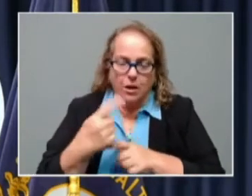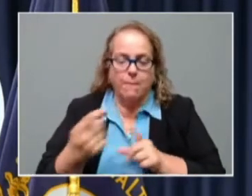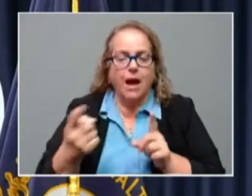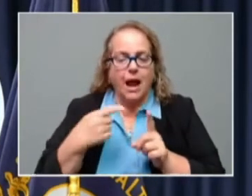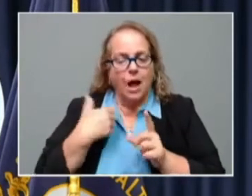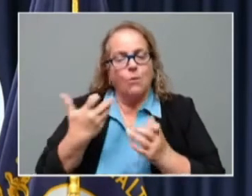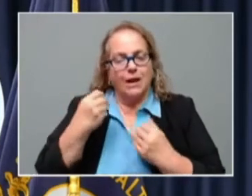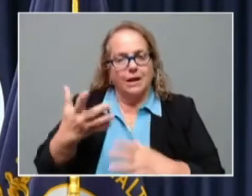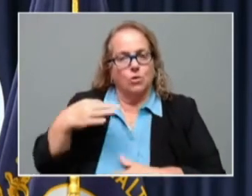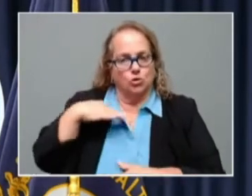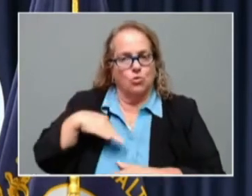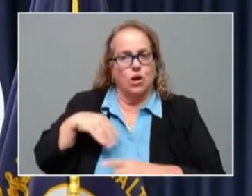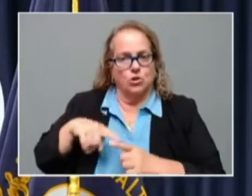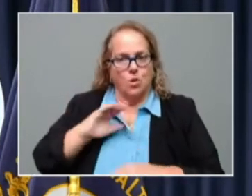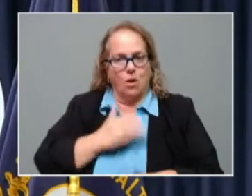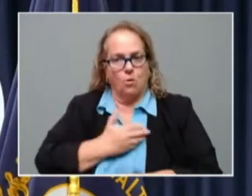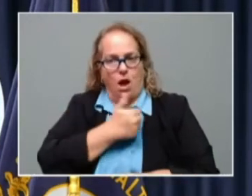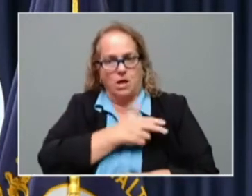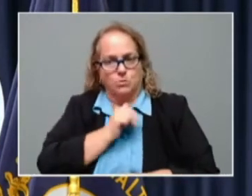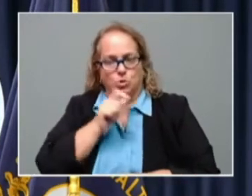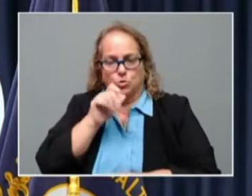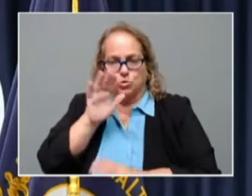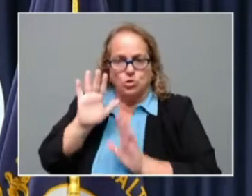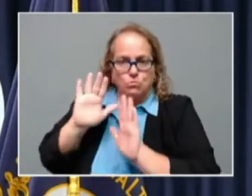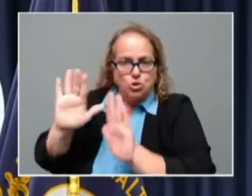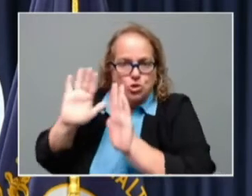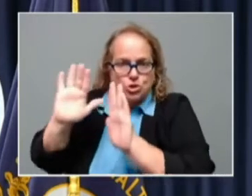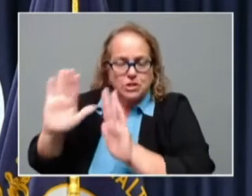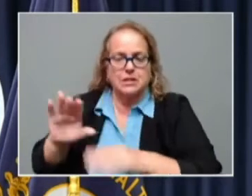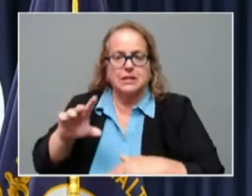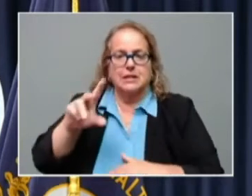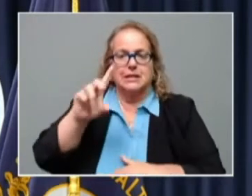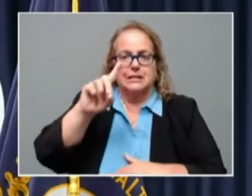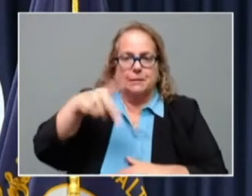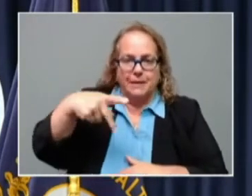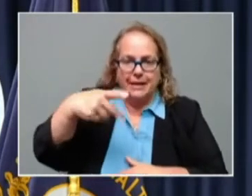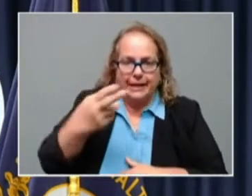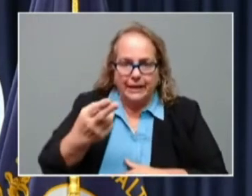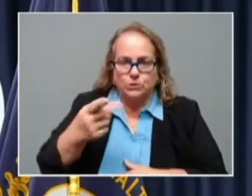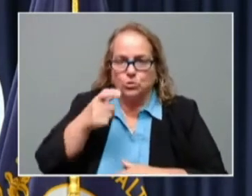folks that are pushing DPH which is pushing um really making a strong case